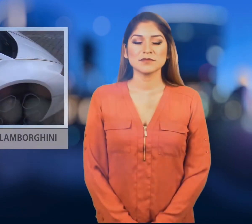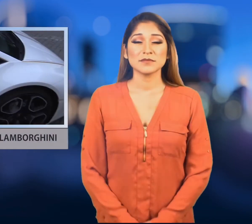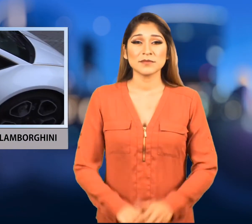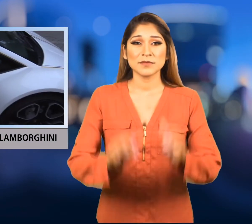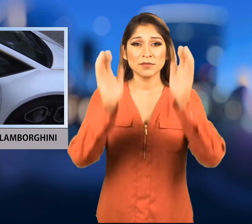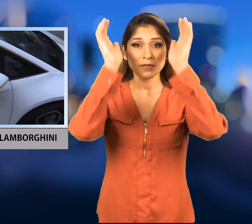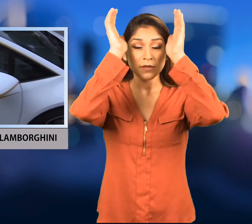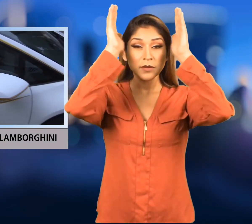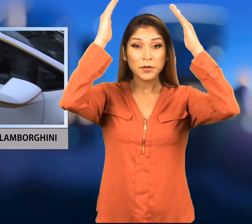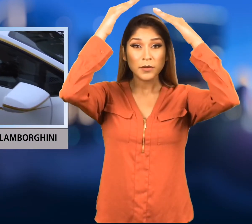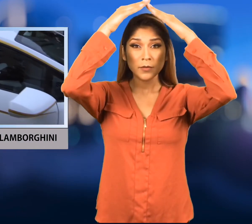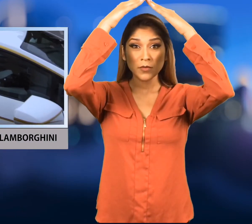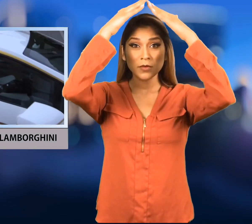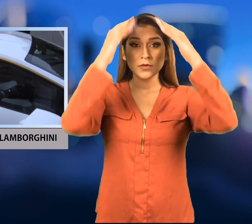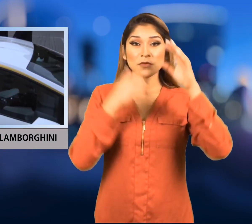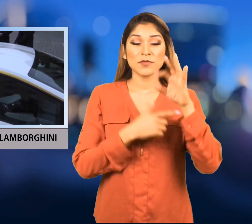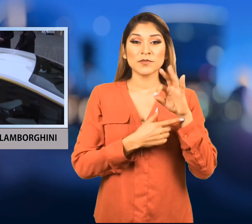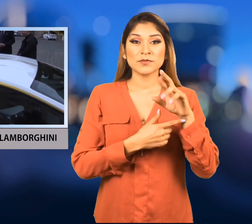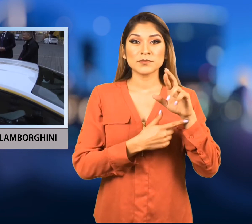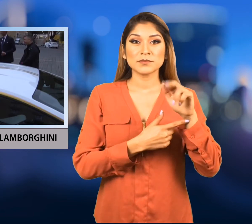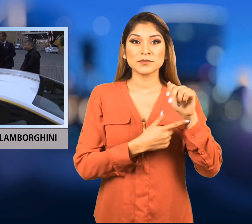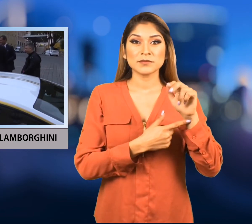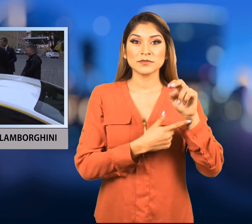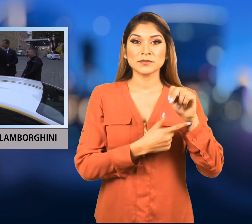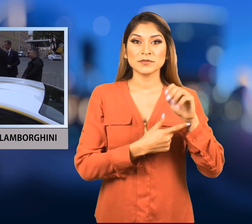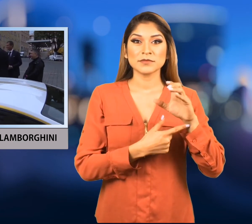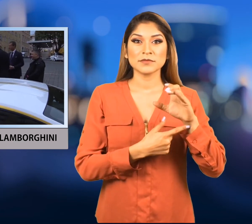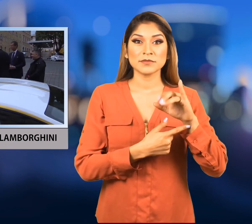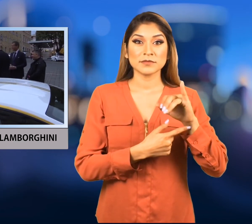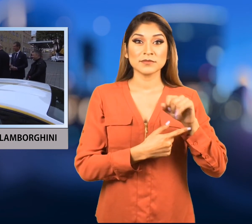Pope Francis